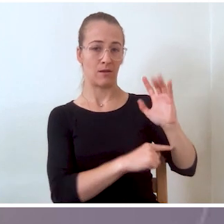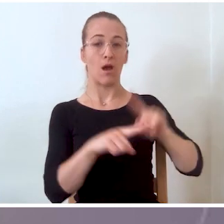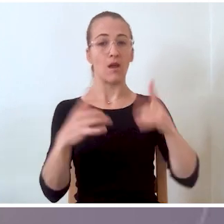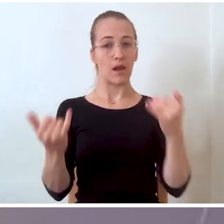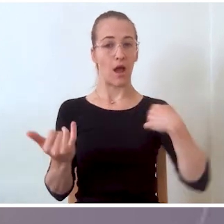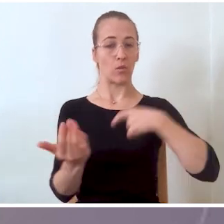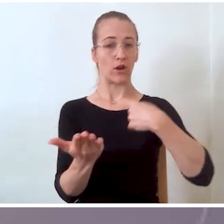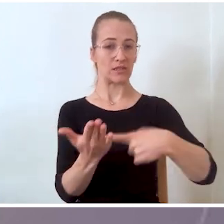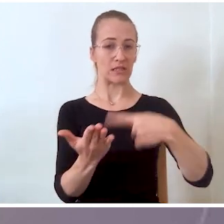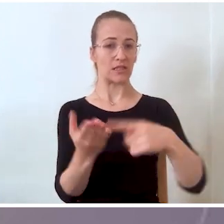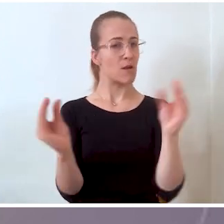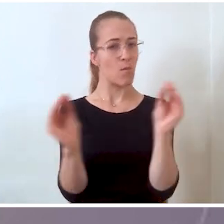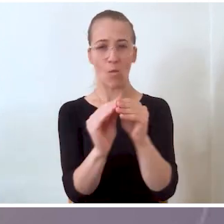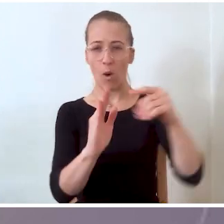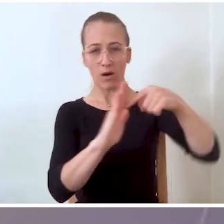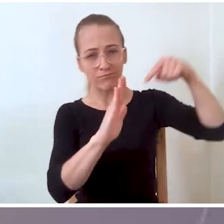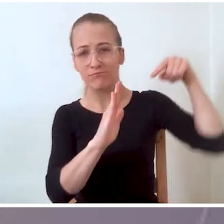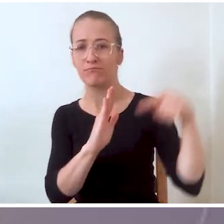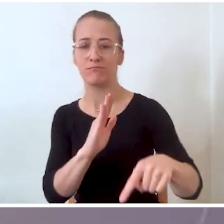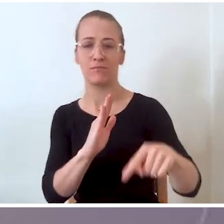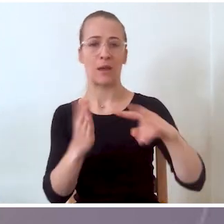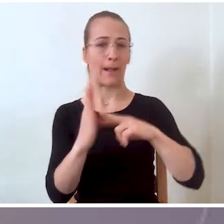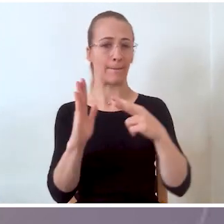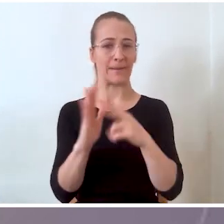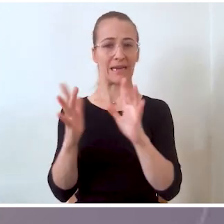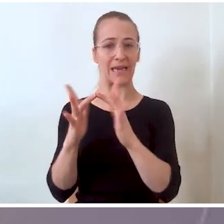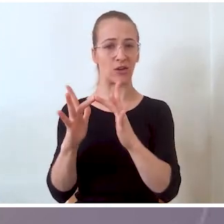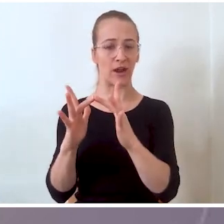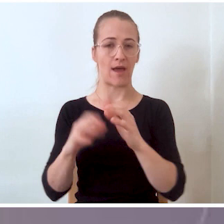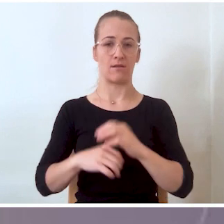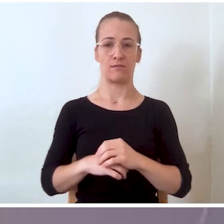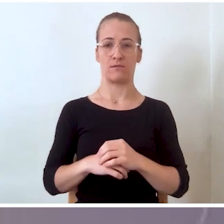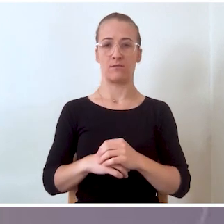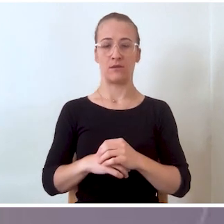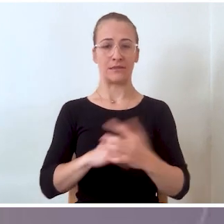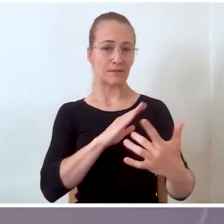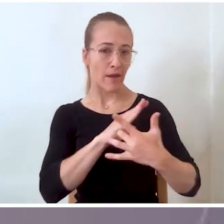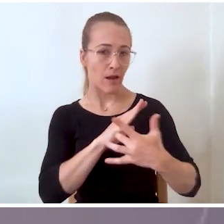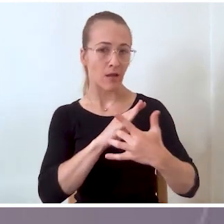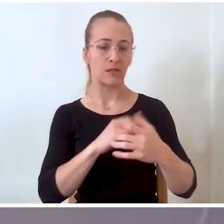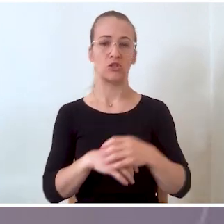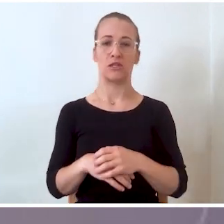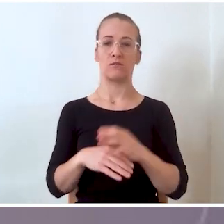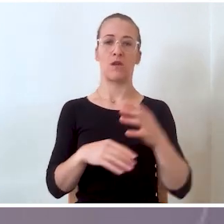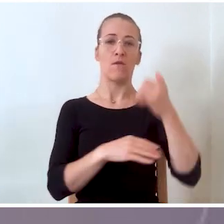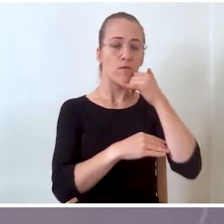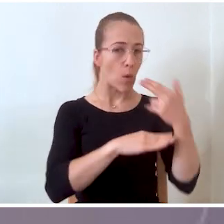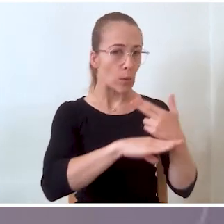is going beyond that, such as internet, such as technology, such as cell phone usage,